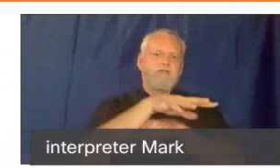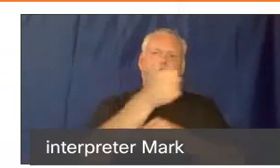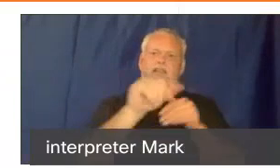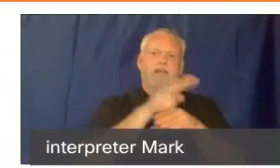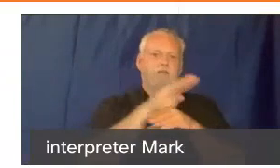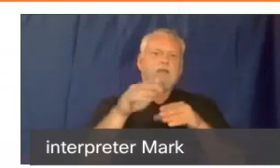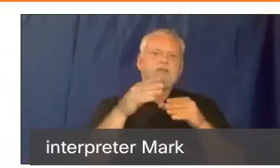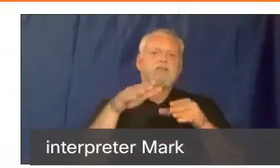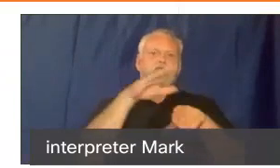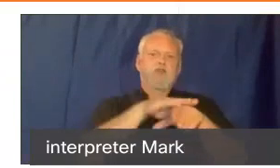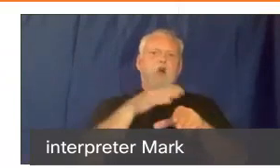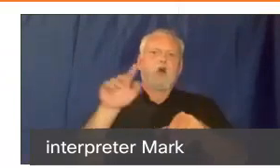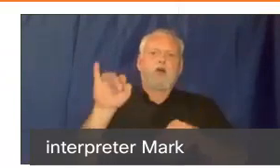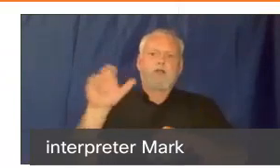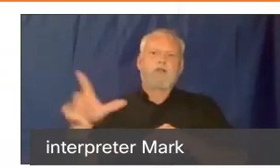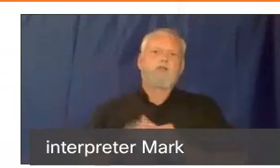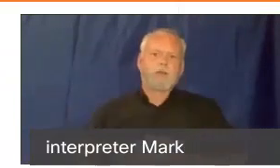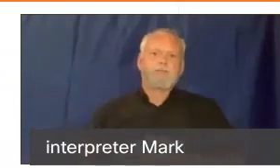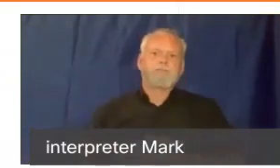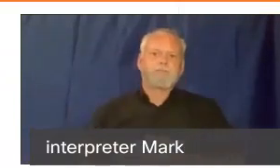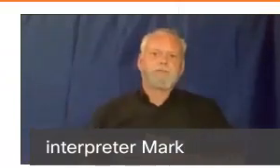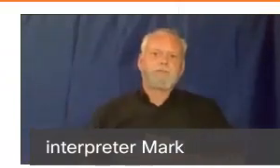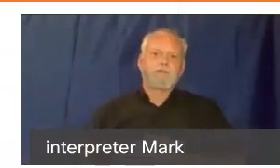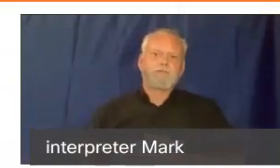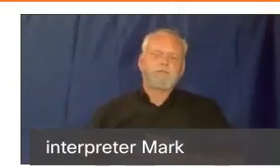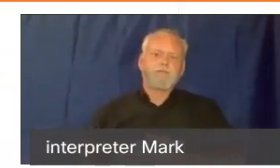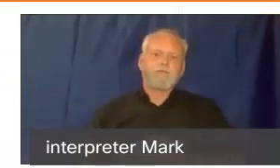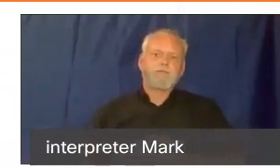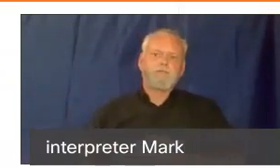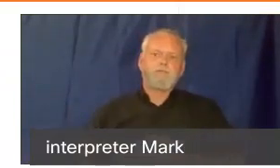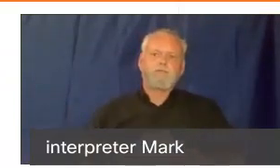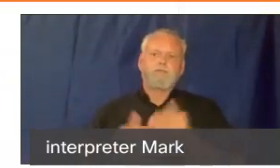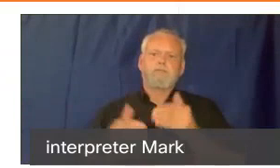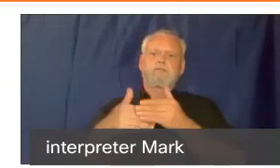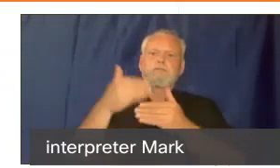Next question.